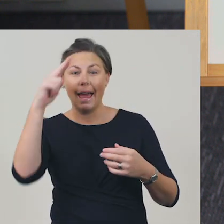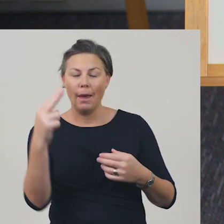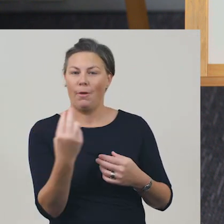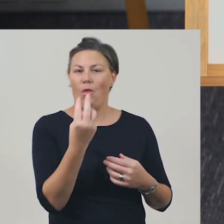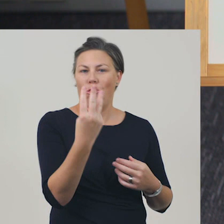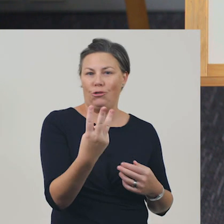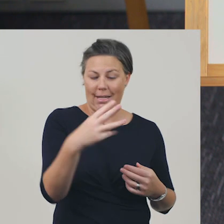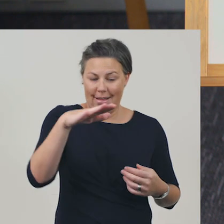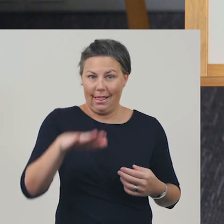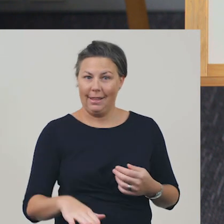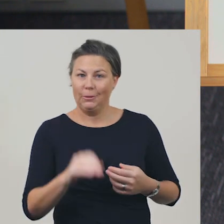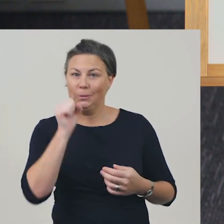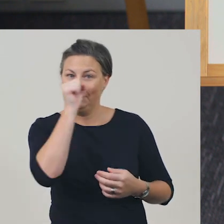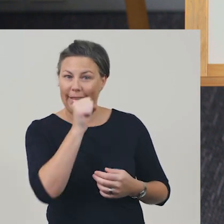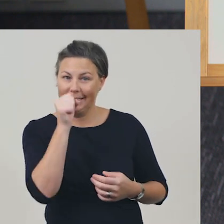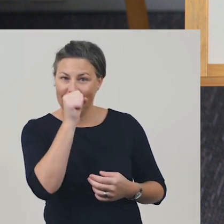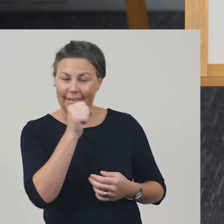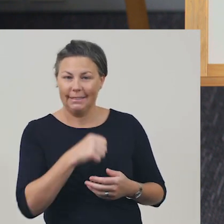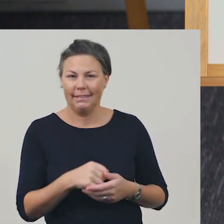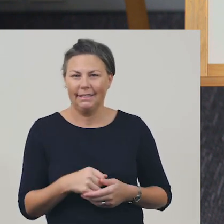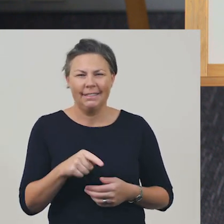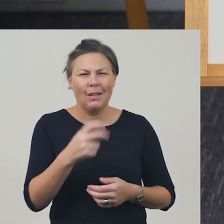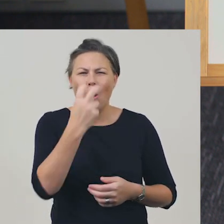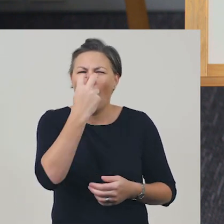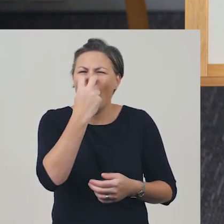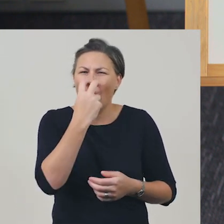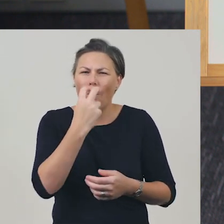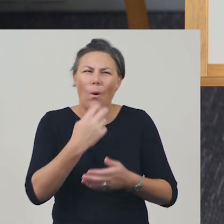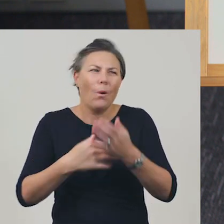‘The Three Little Pigs – a traditional tale’.